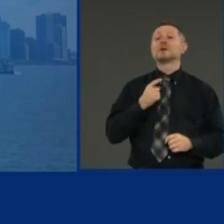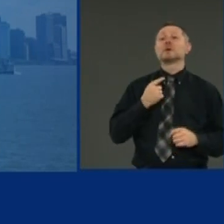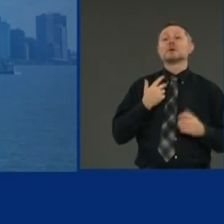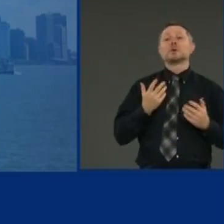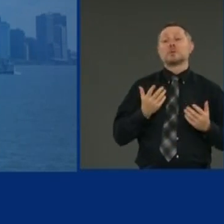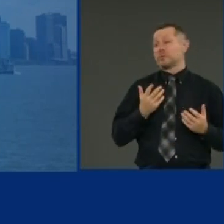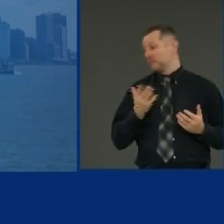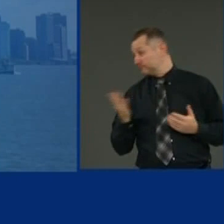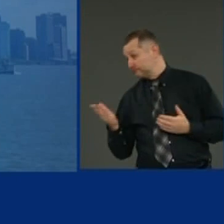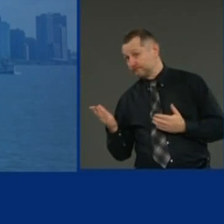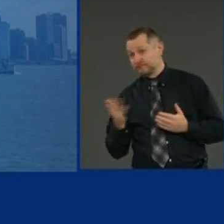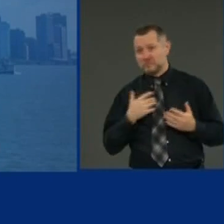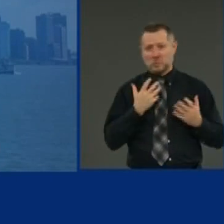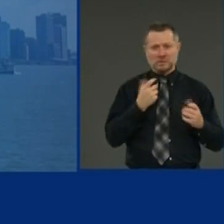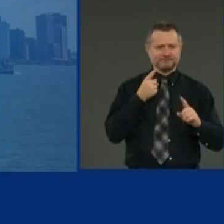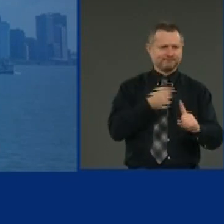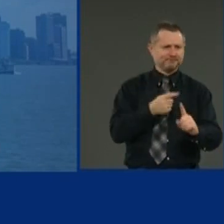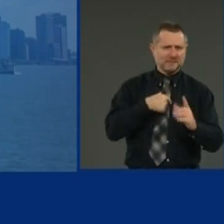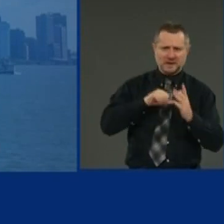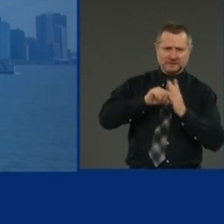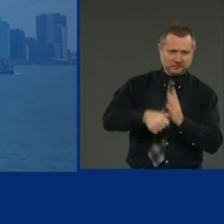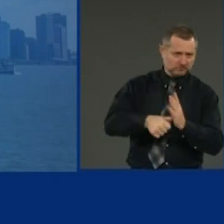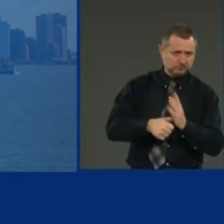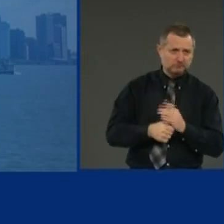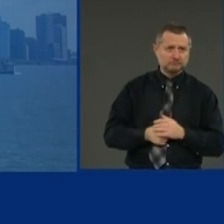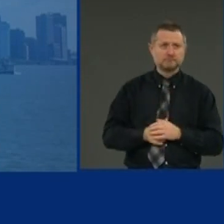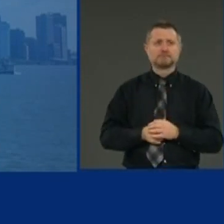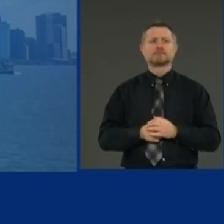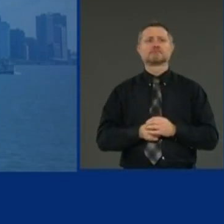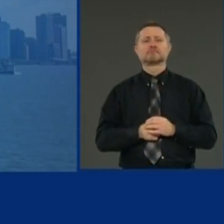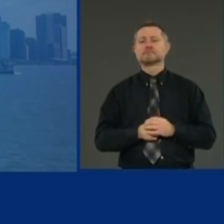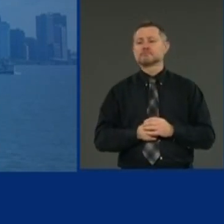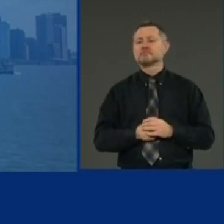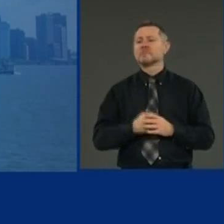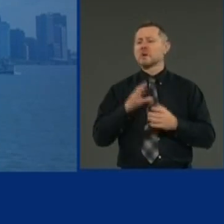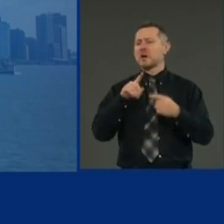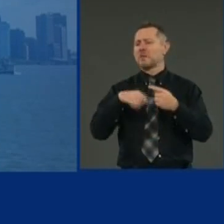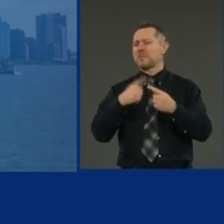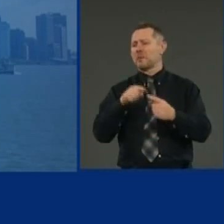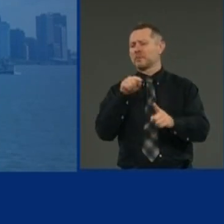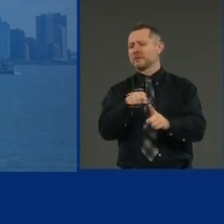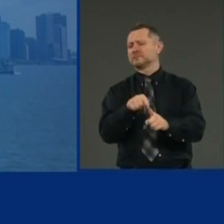WE HAVE TO BE SMART AND WE'RE GOING TO REMIND NEW YORKERS OF THAT.